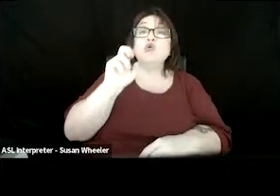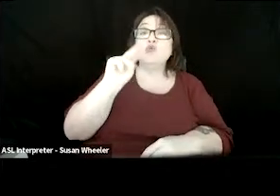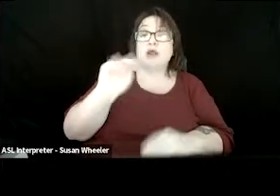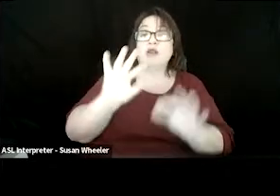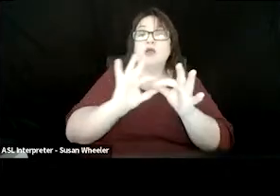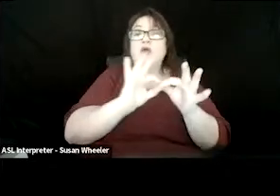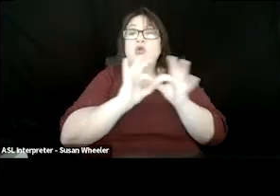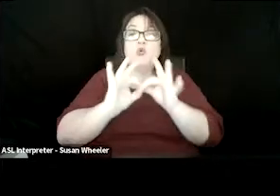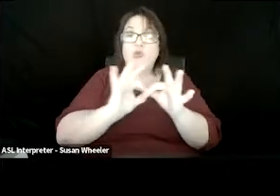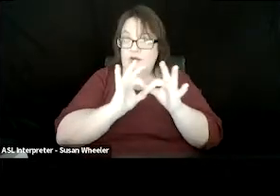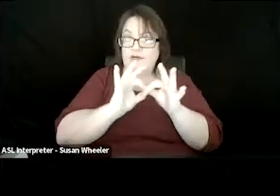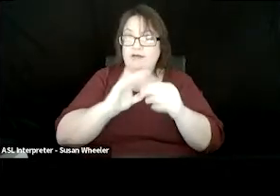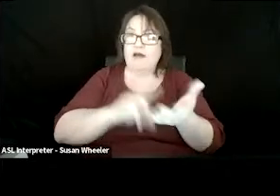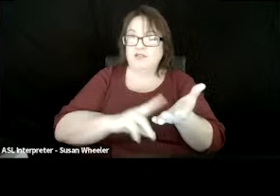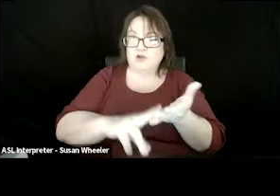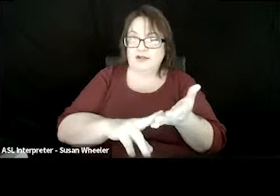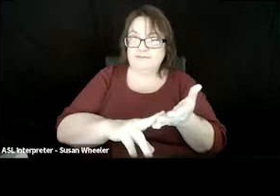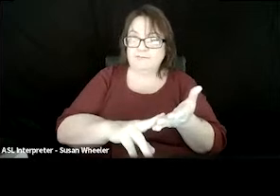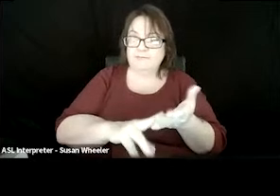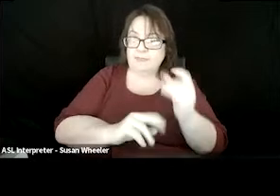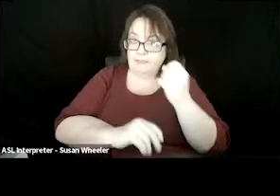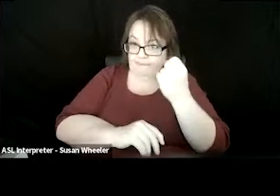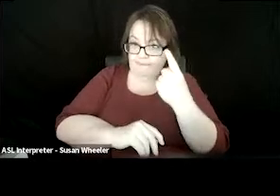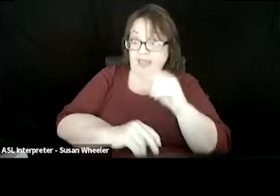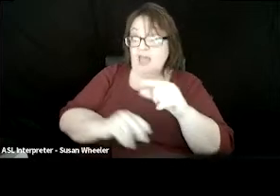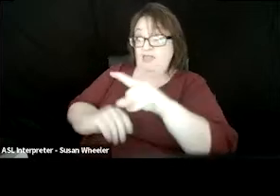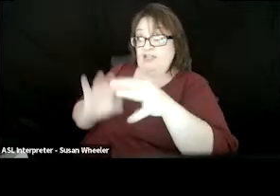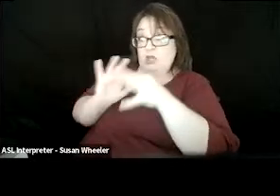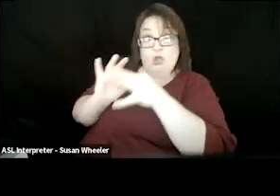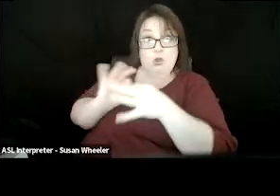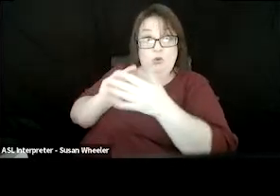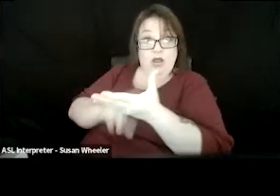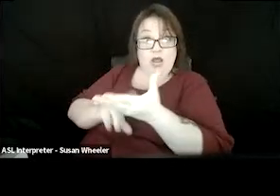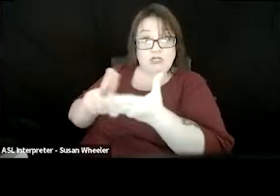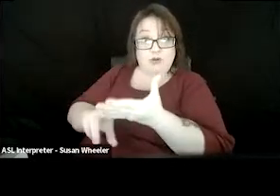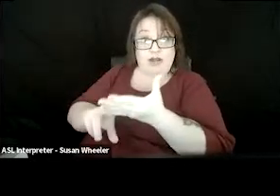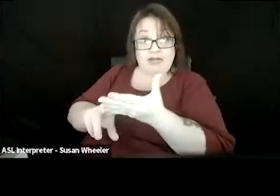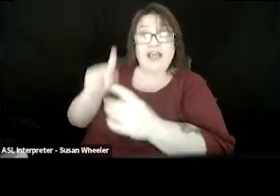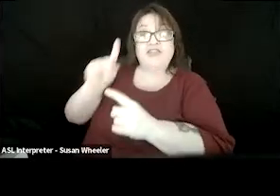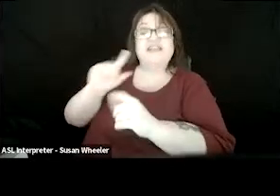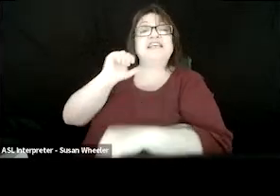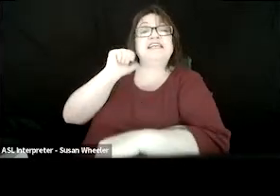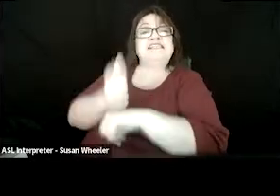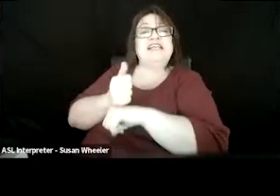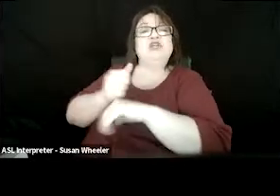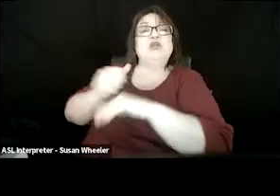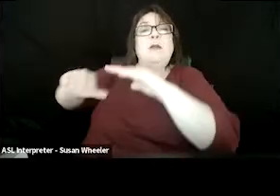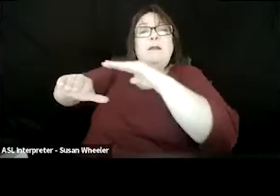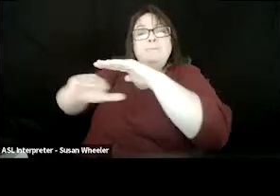The important thing to remember is, the union contract always sets the minimum, sets the floor,